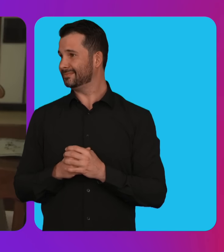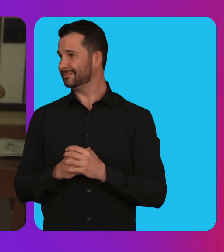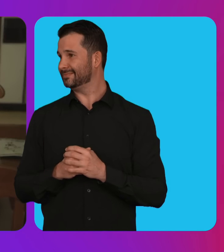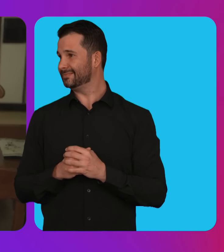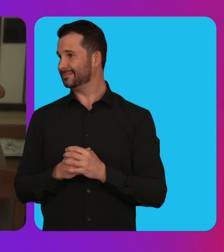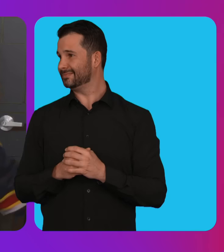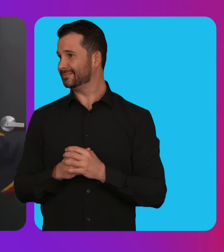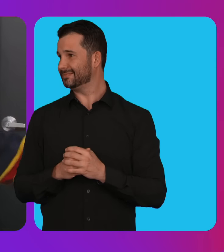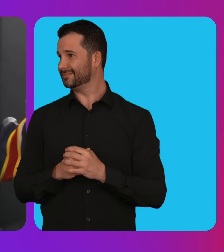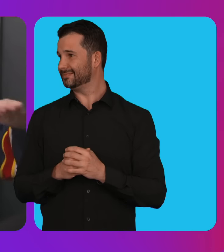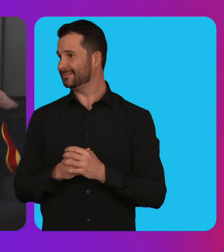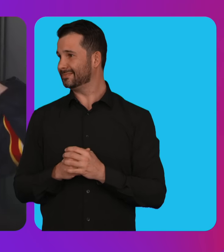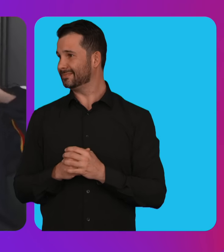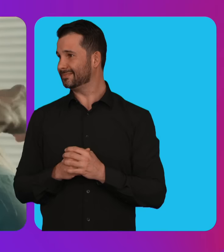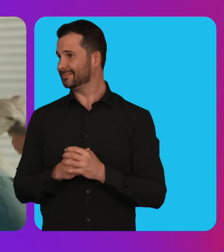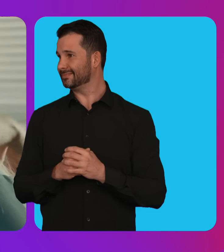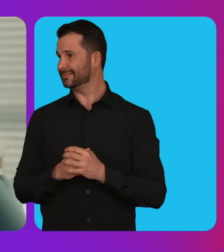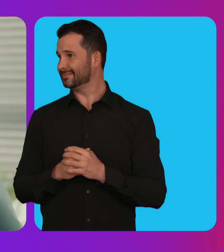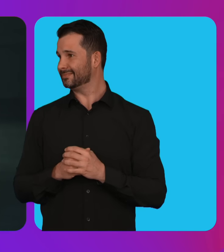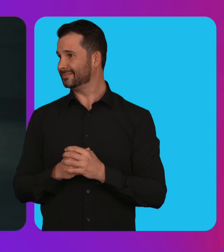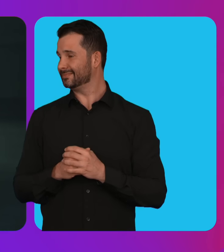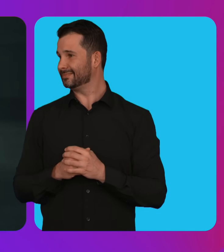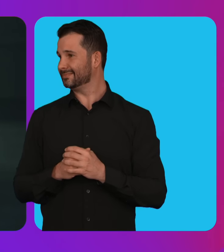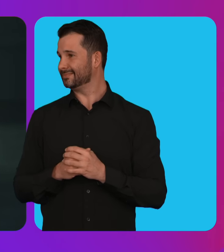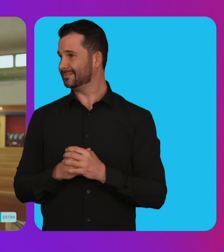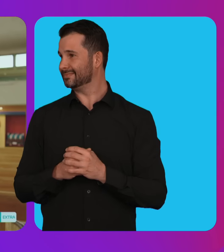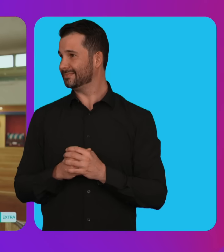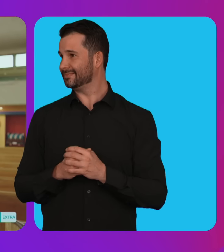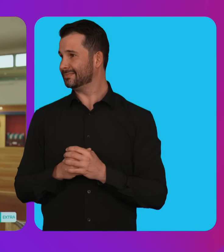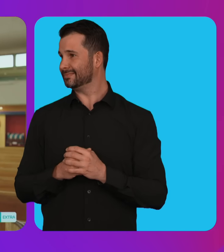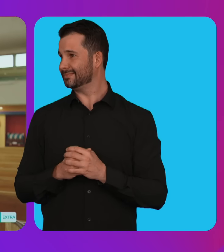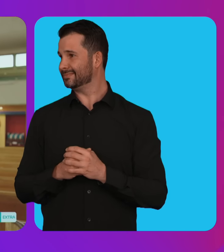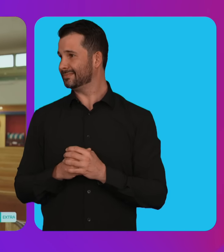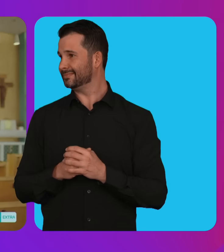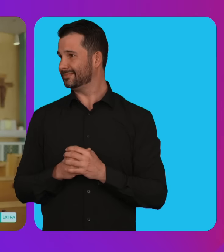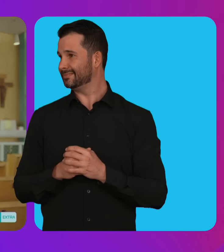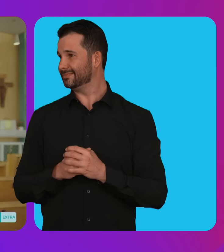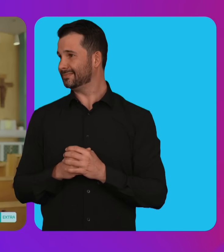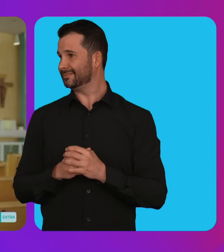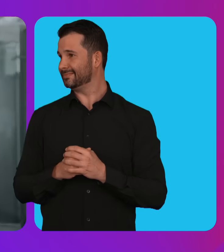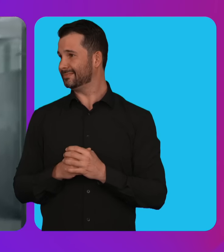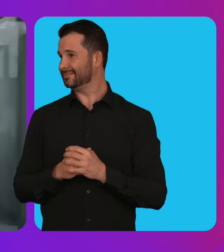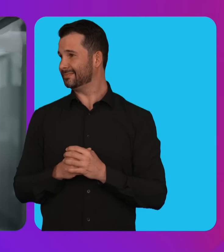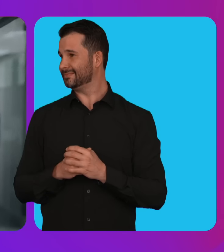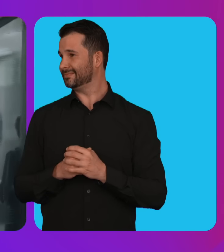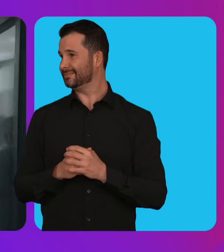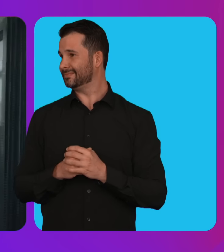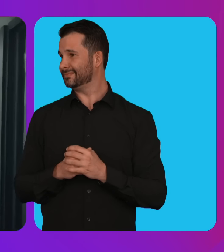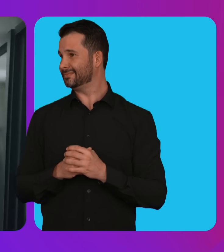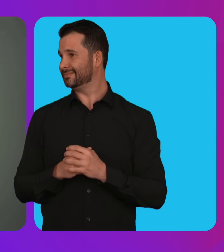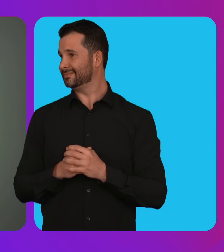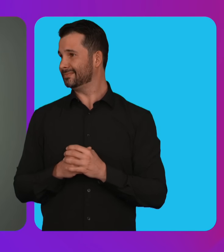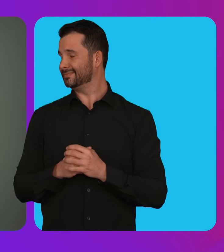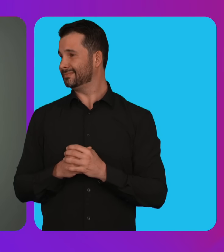No, Johnny. [French]